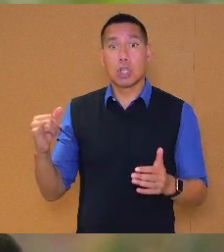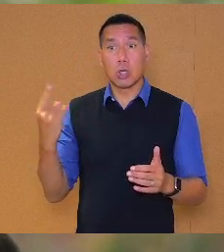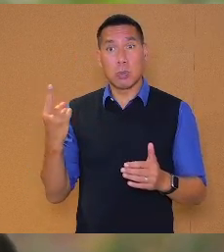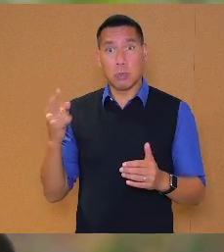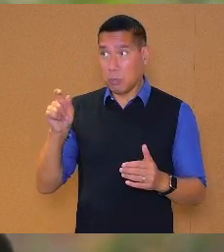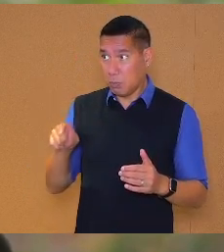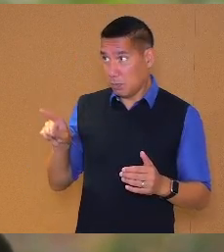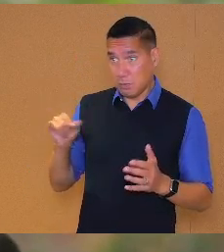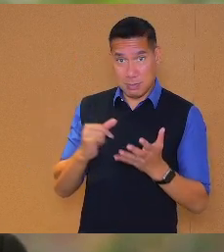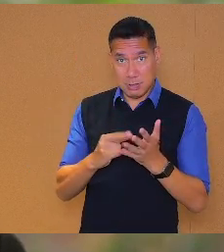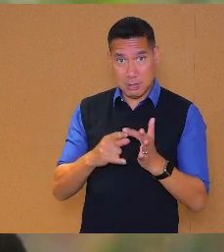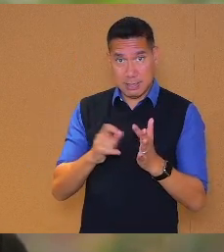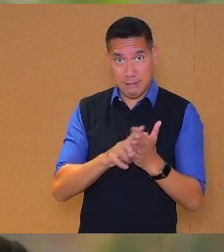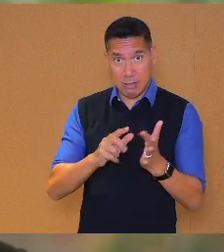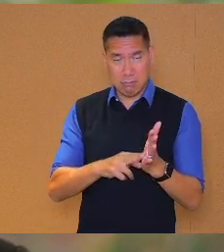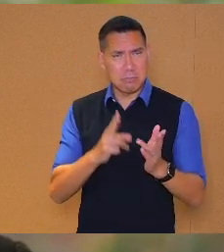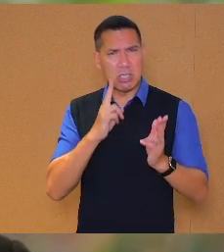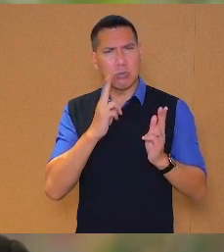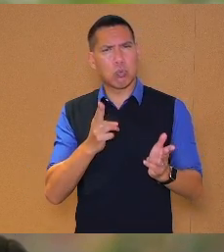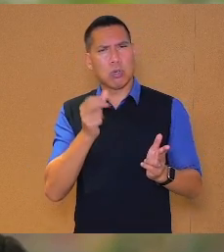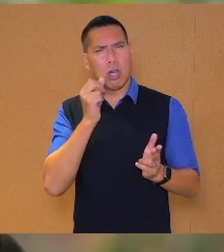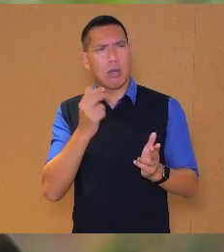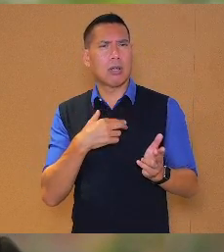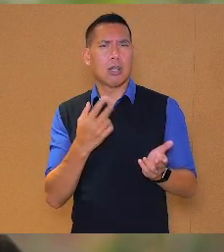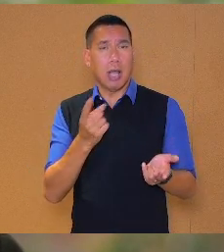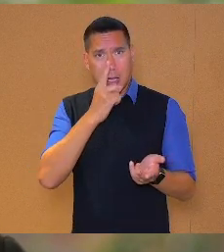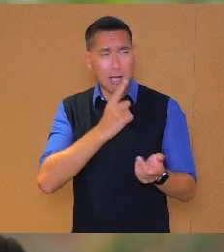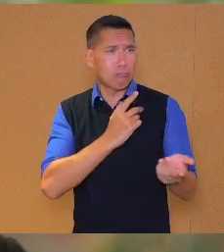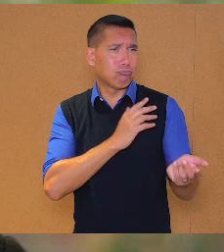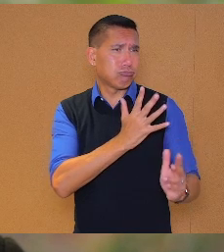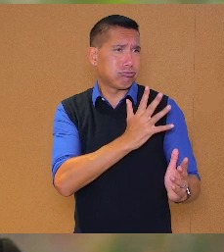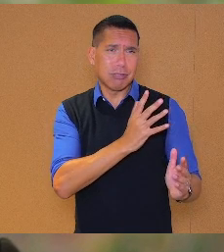like Stephen. He would be equally comfortable